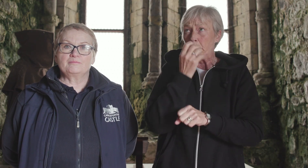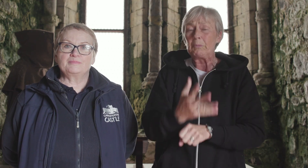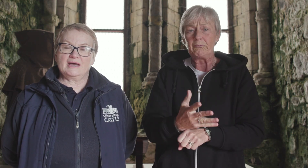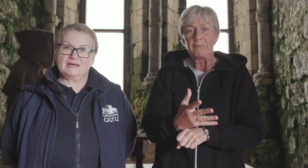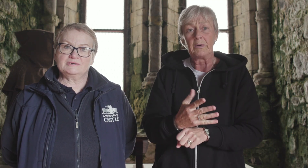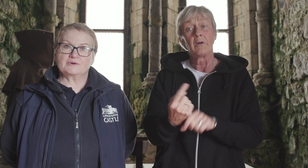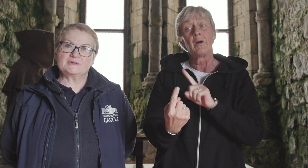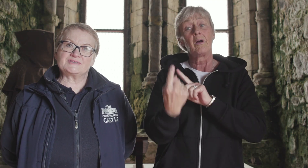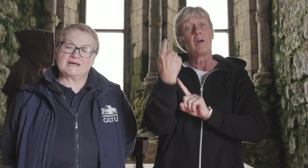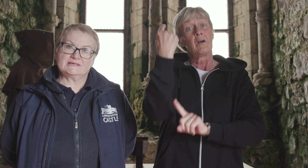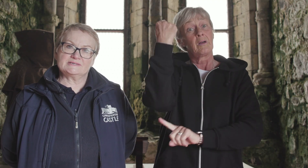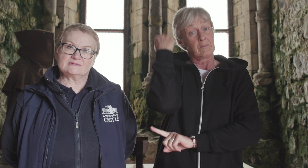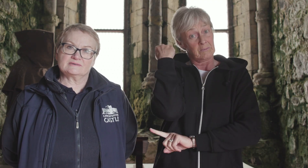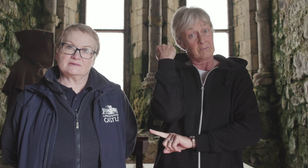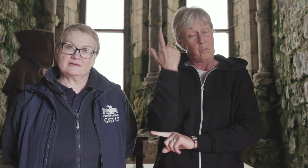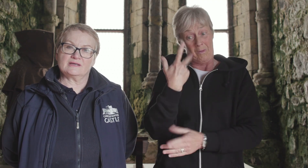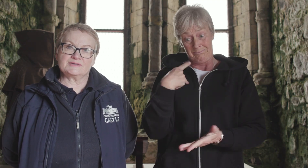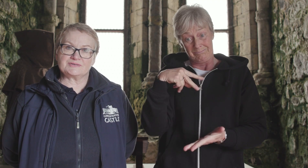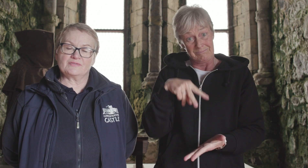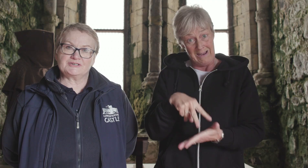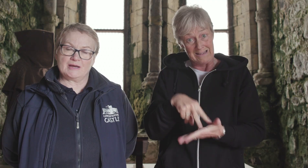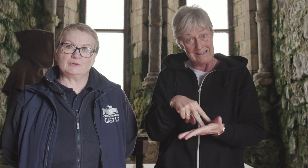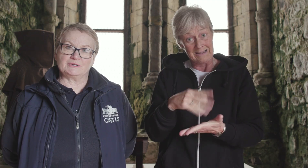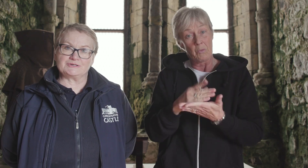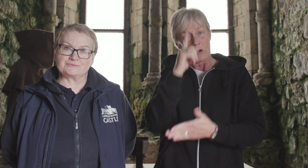Behind where we stand is the chapel window.